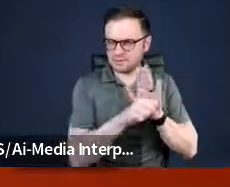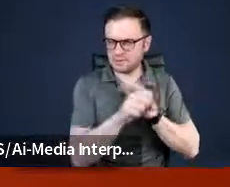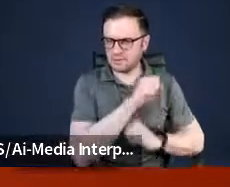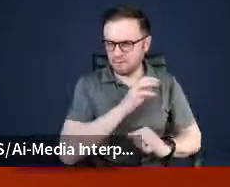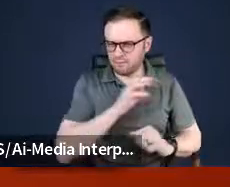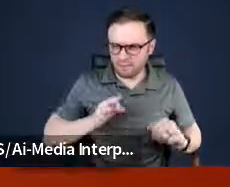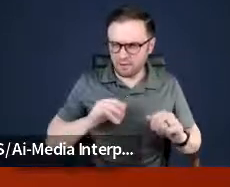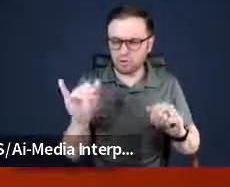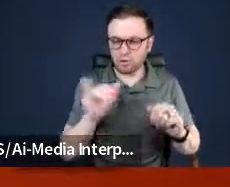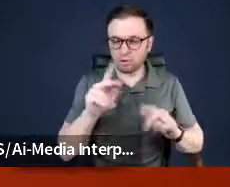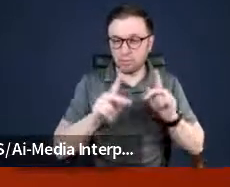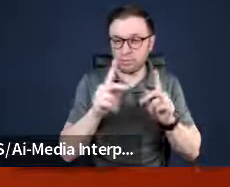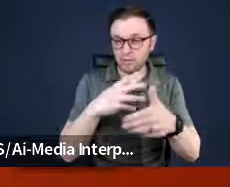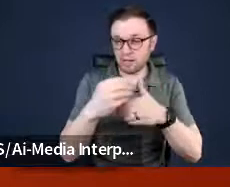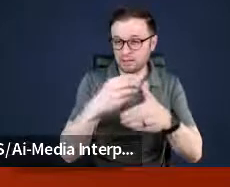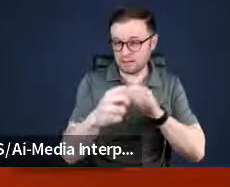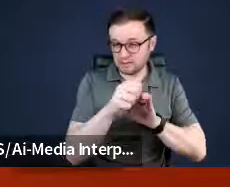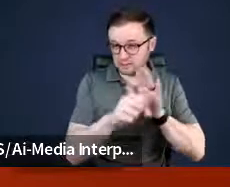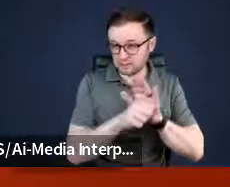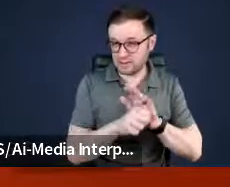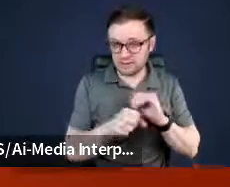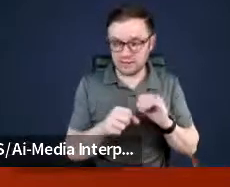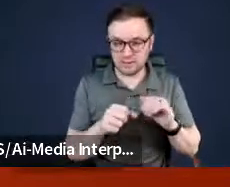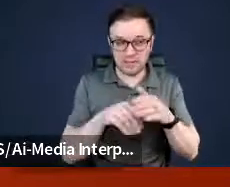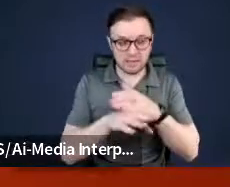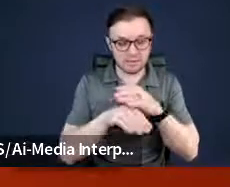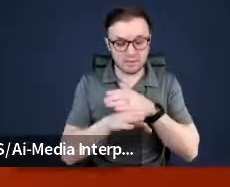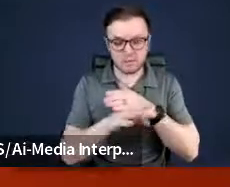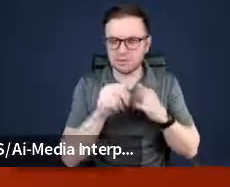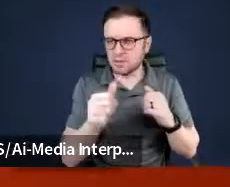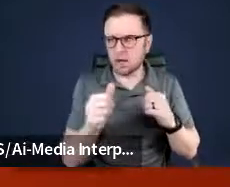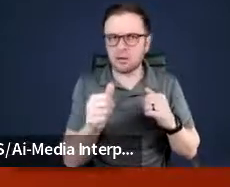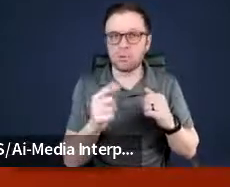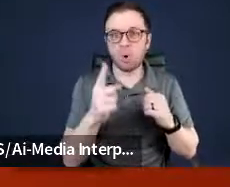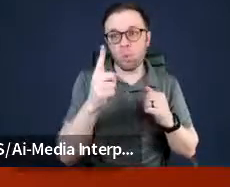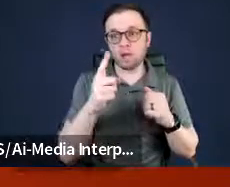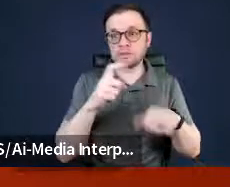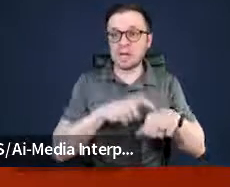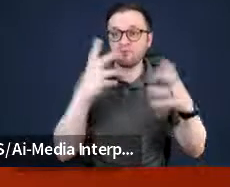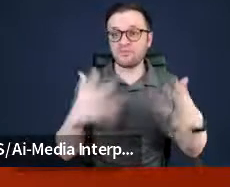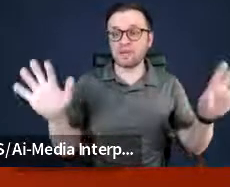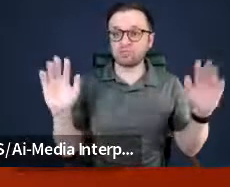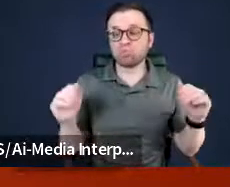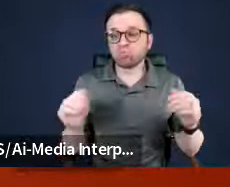And we definitely try to instill, when we work on educating state staff and people outside of the state